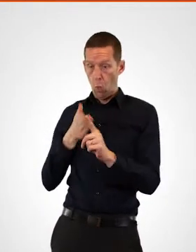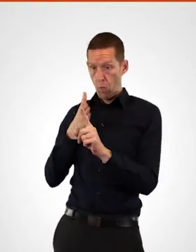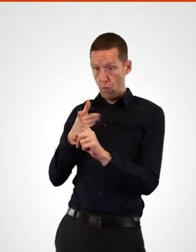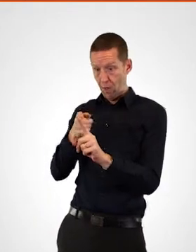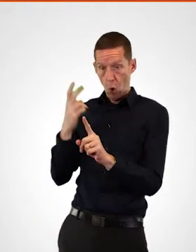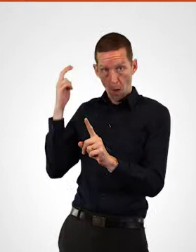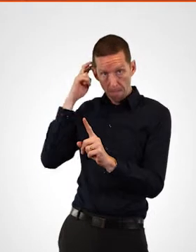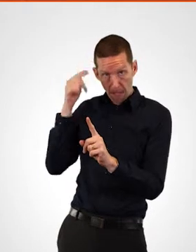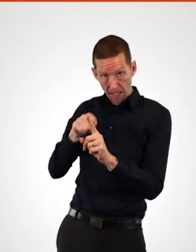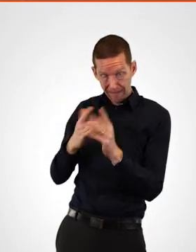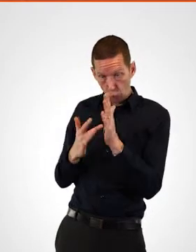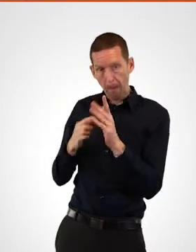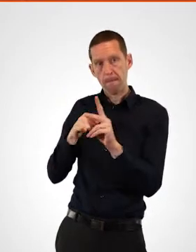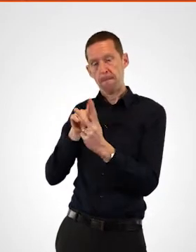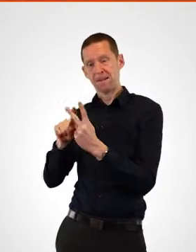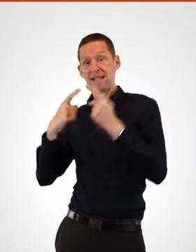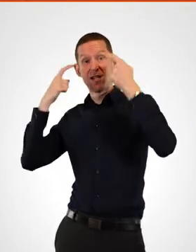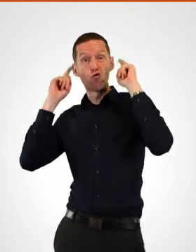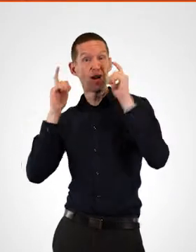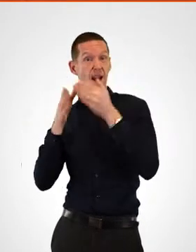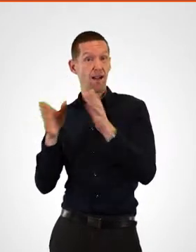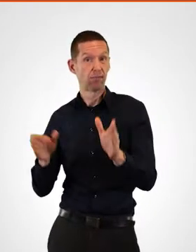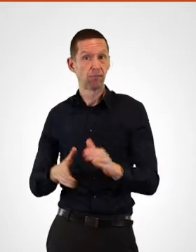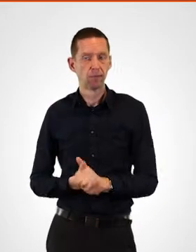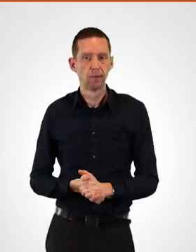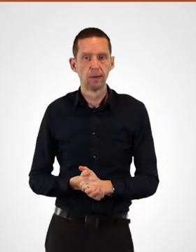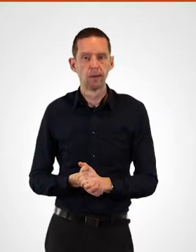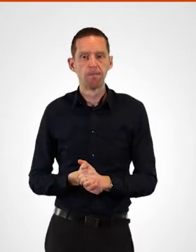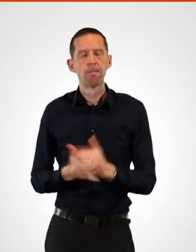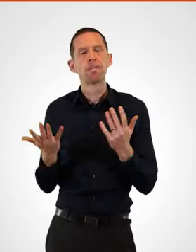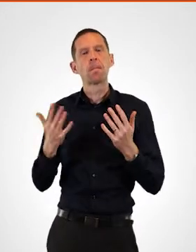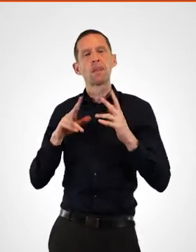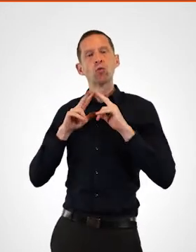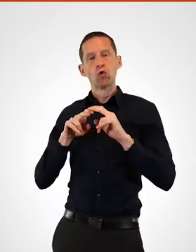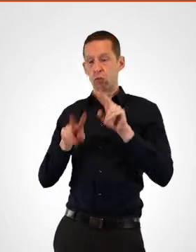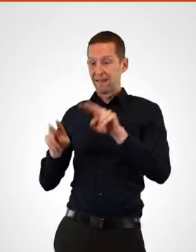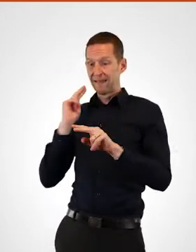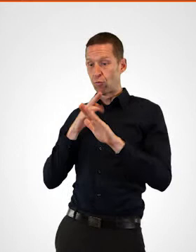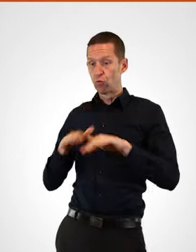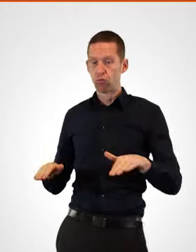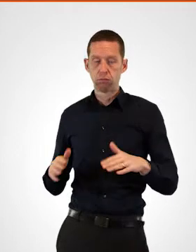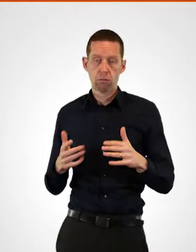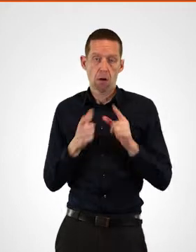but also in hearing aids more broadly. I think doing research with deaf children is difficult enough anyway